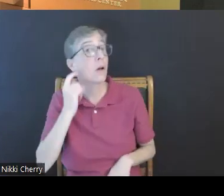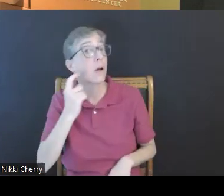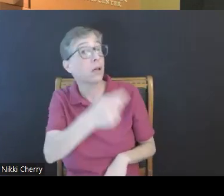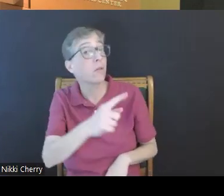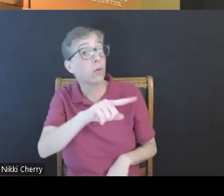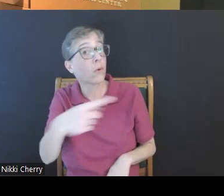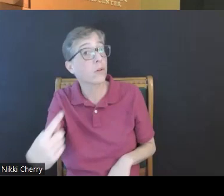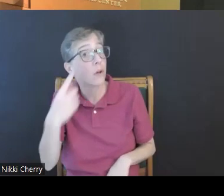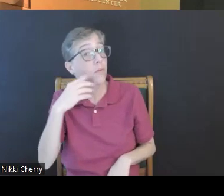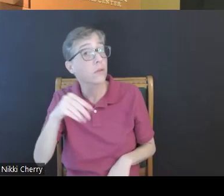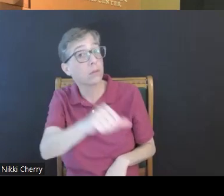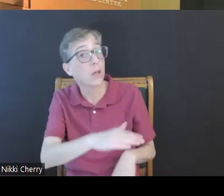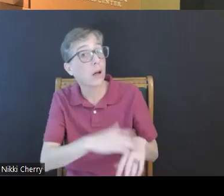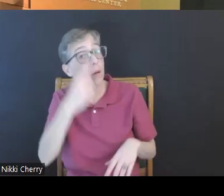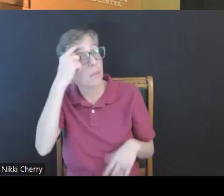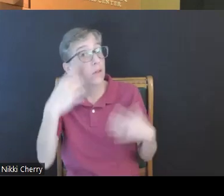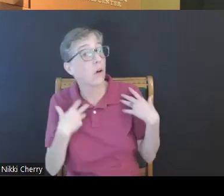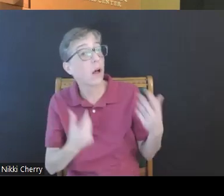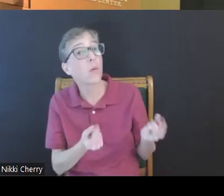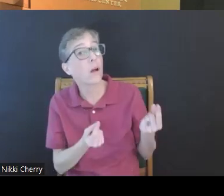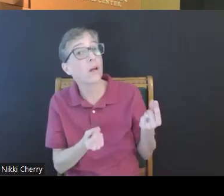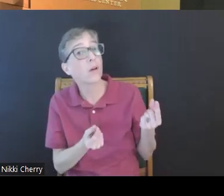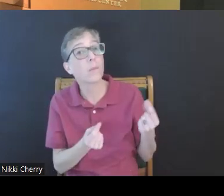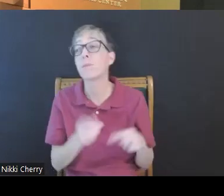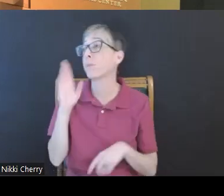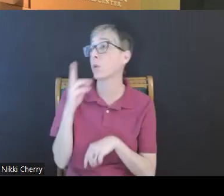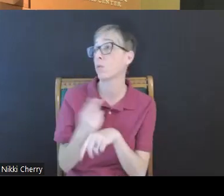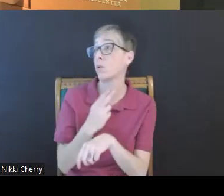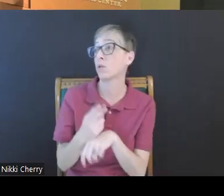would you do with it and I said to her I would use it to treat a pregnant woman who's struggling with